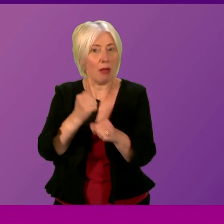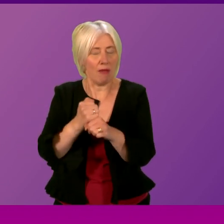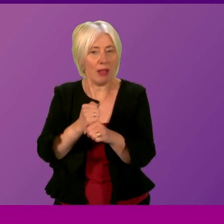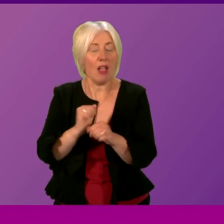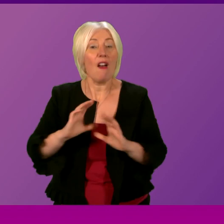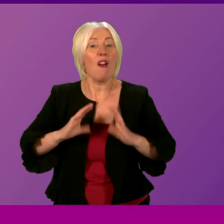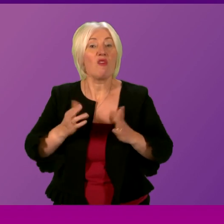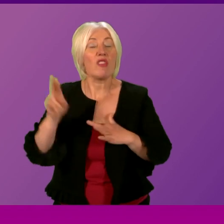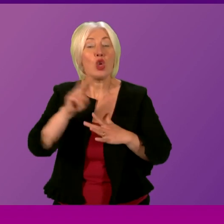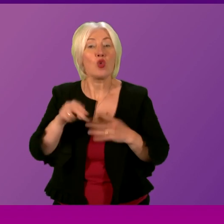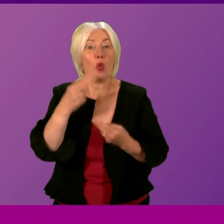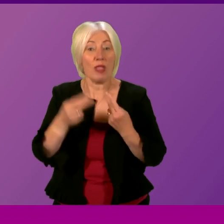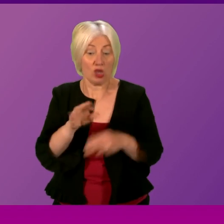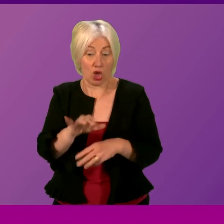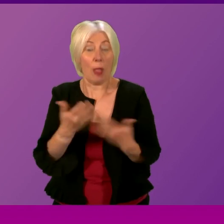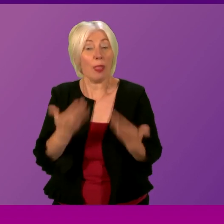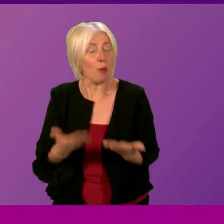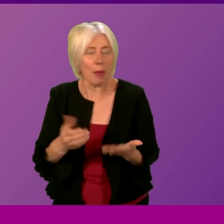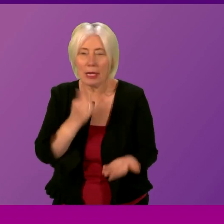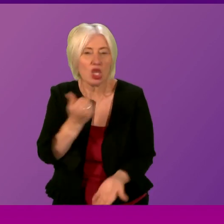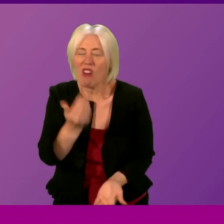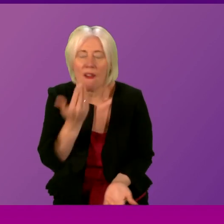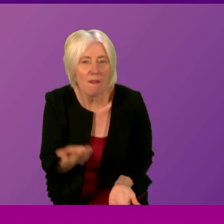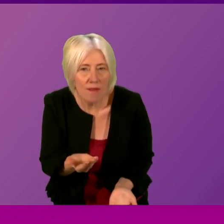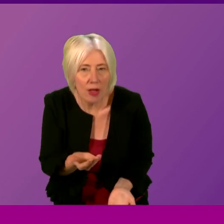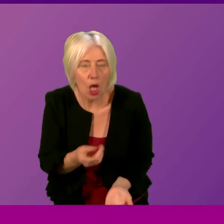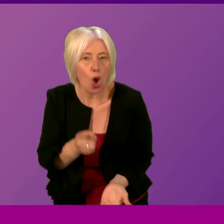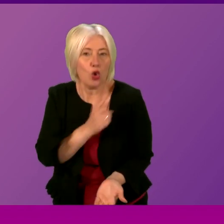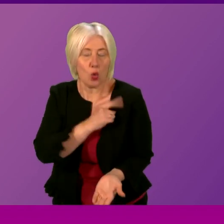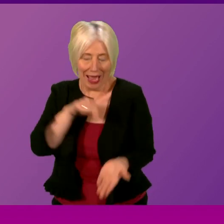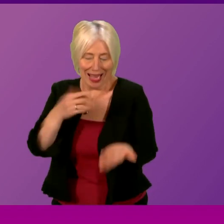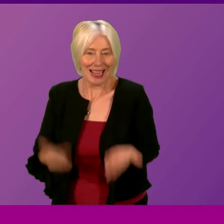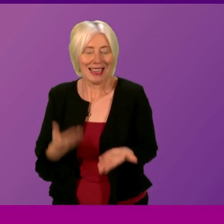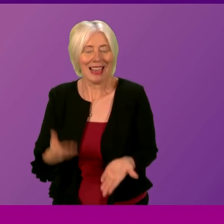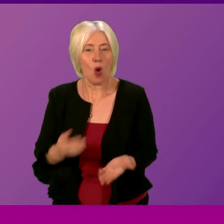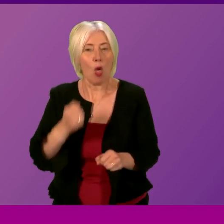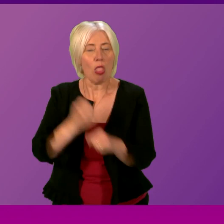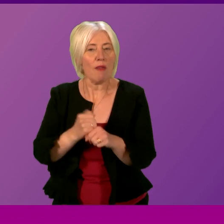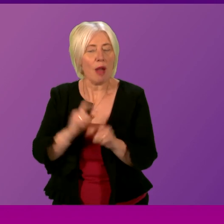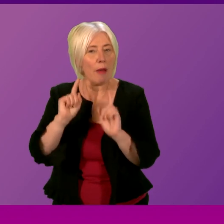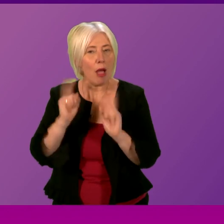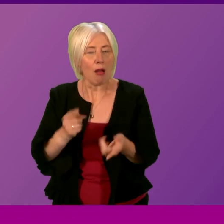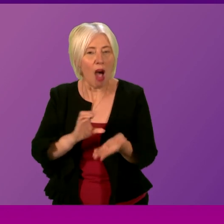is insufficient. Why is the Government failing to fund its own scheme properly?